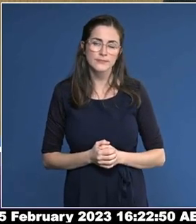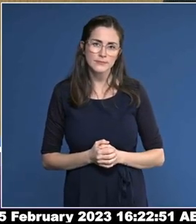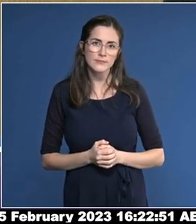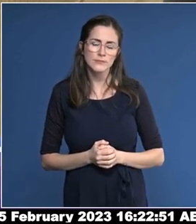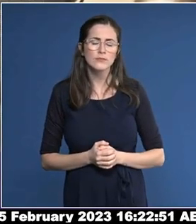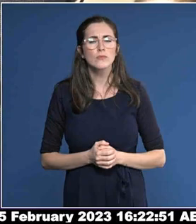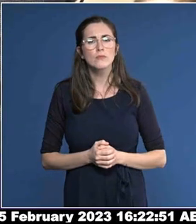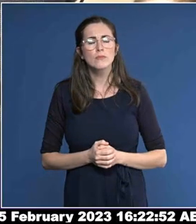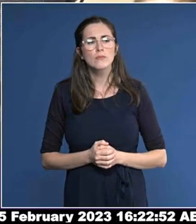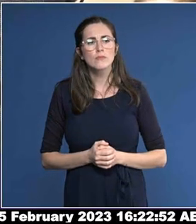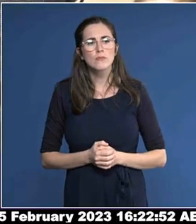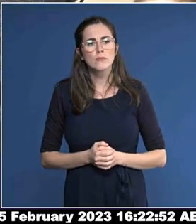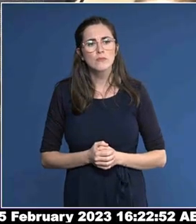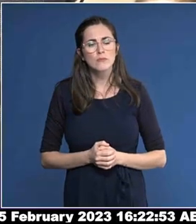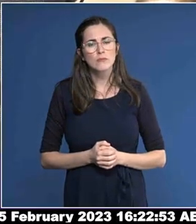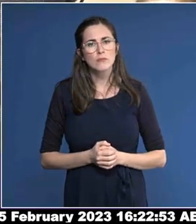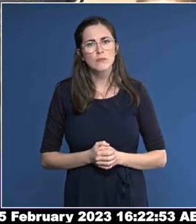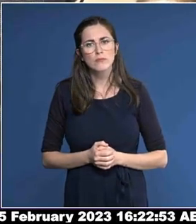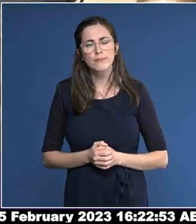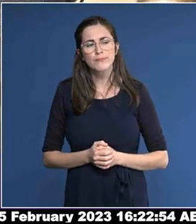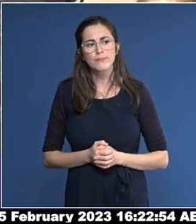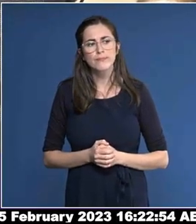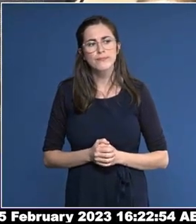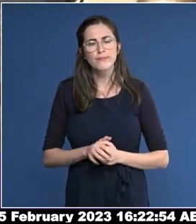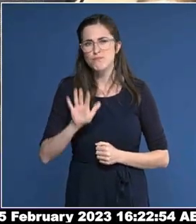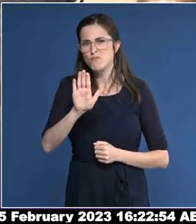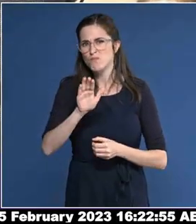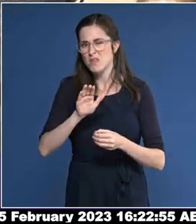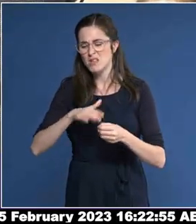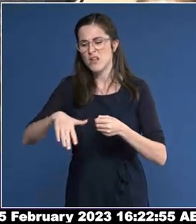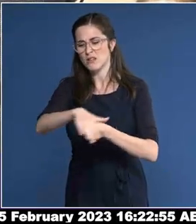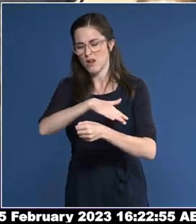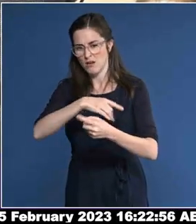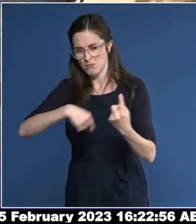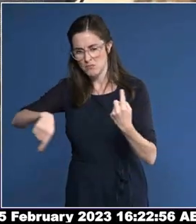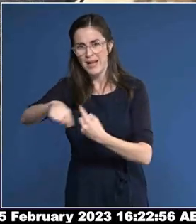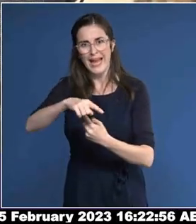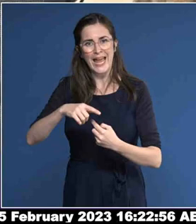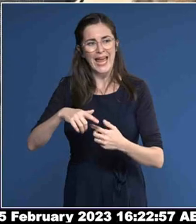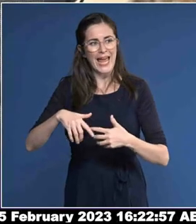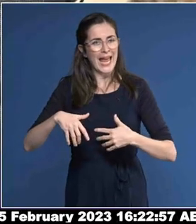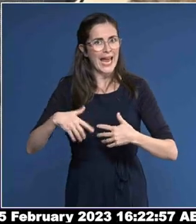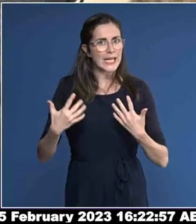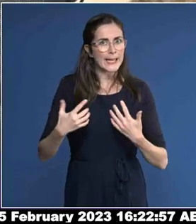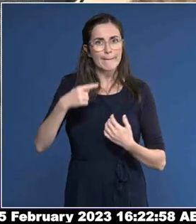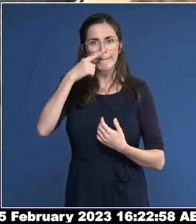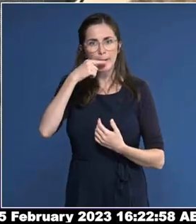resistance within the sector to support coordinators exercising that 'little a'